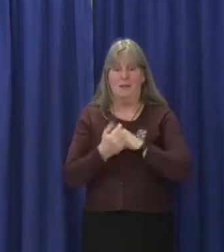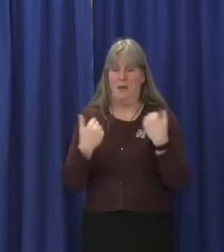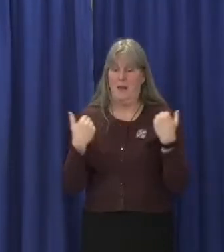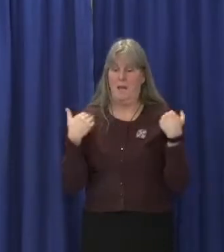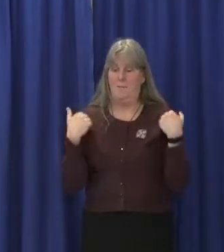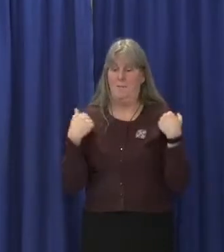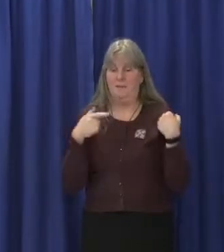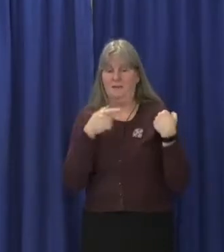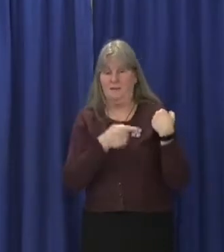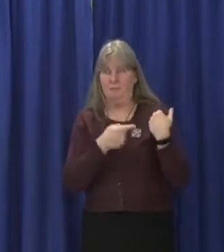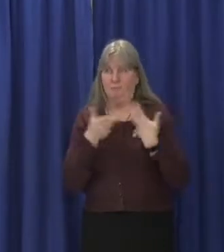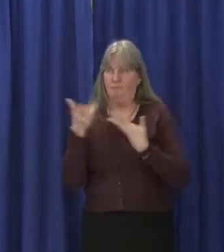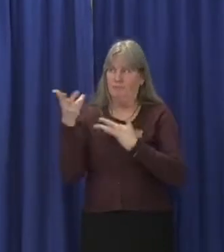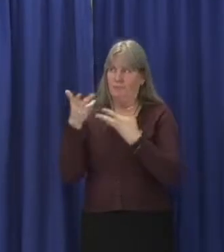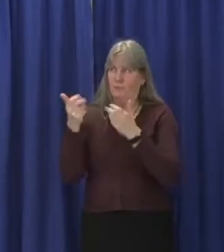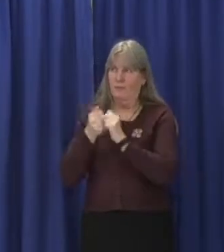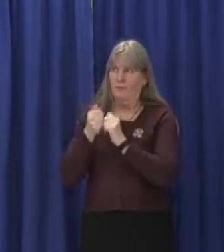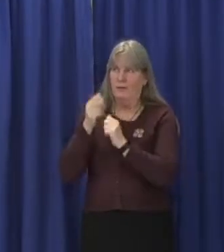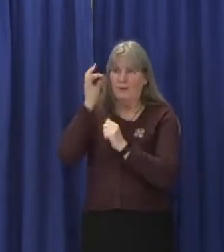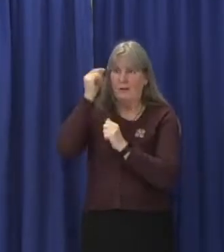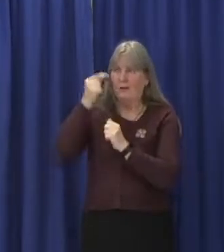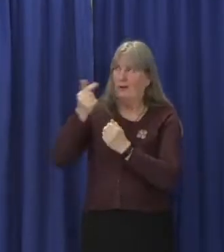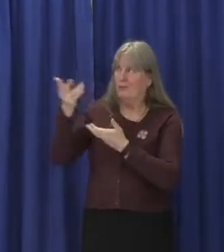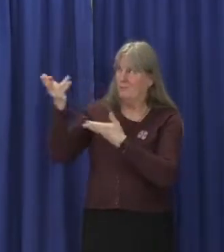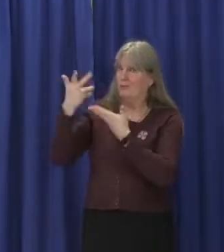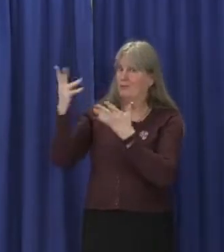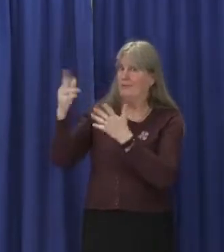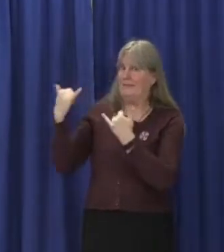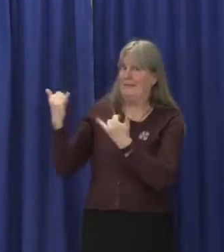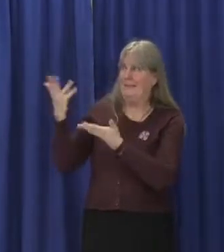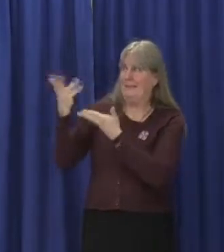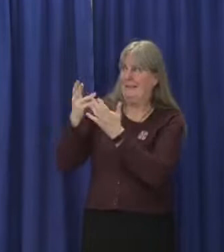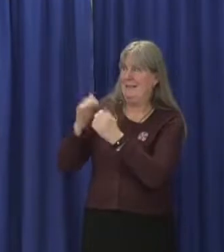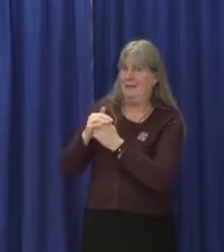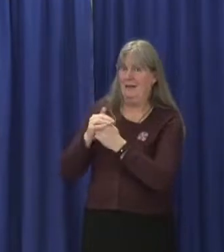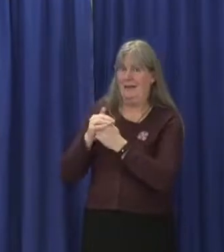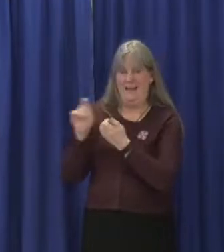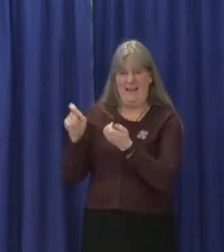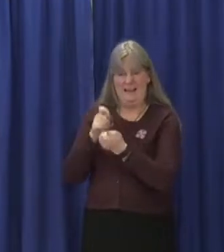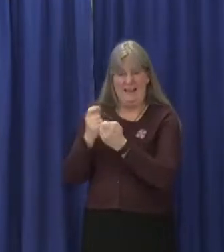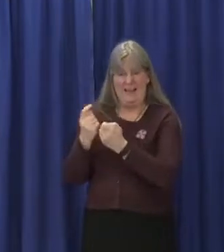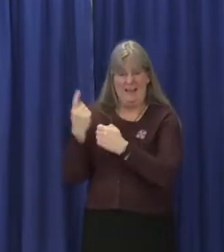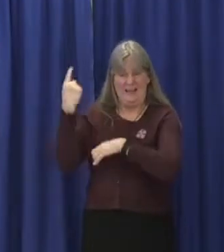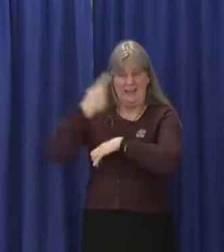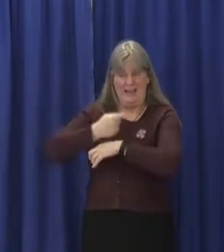communicating with the nation-- with the Federal Government. I don't have an update on timelines right now, but we--